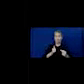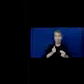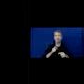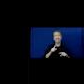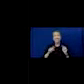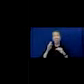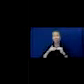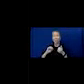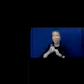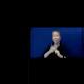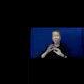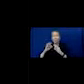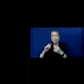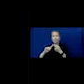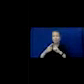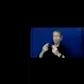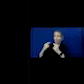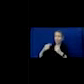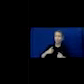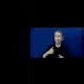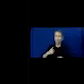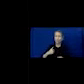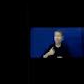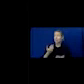light, and may see strengths that I have that I didn't realize that I have.